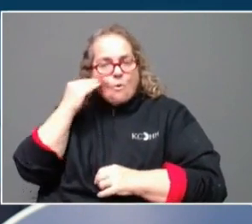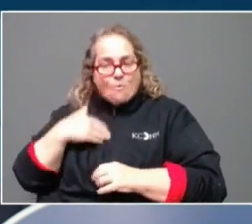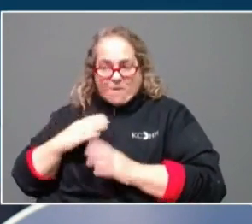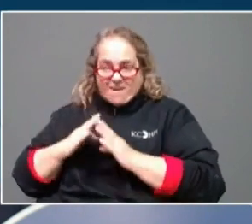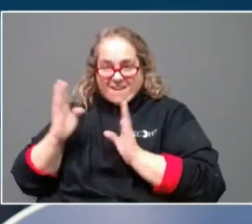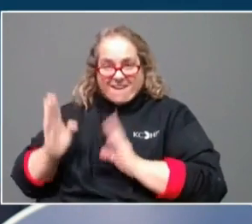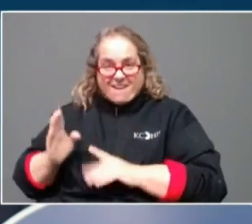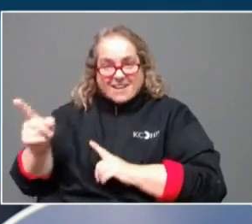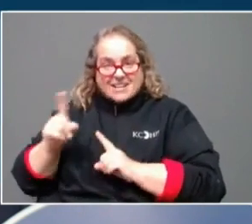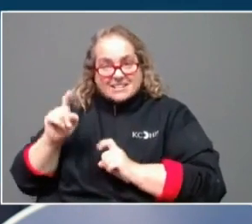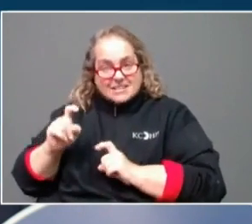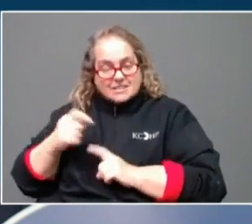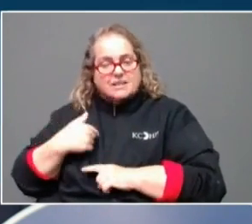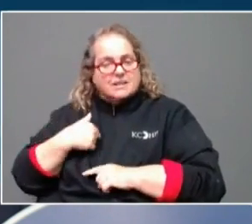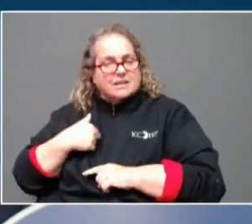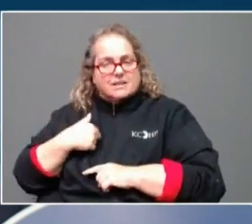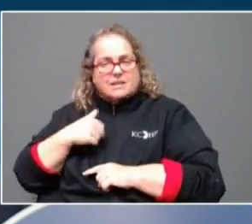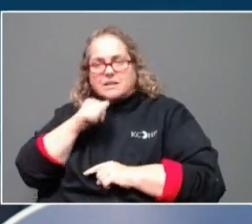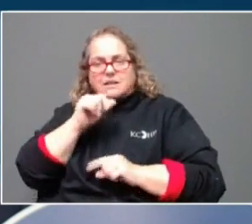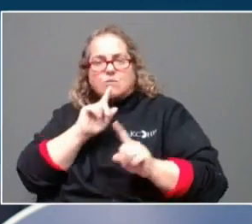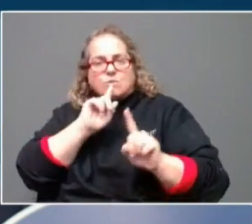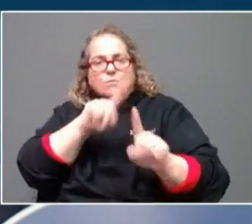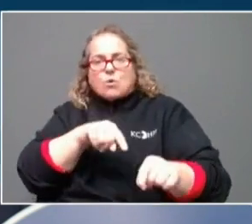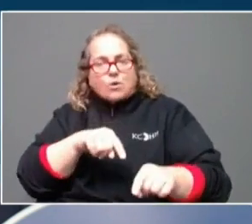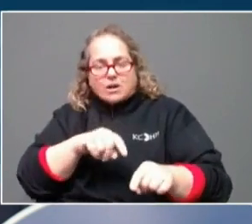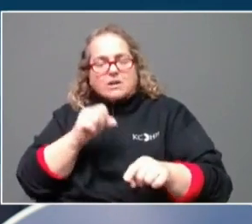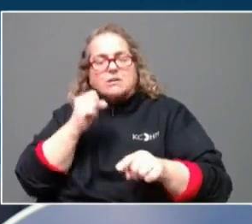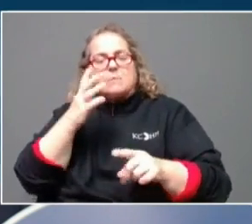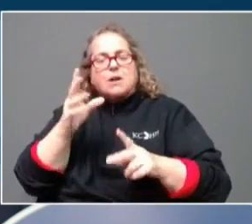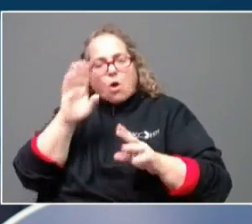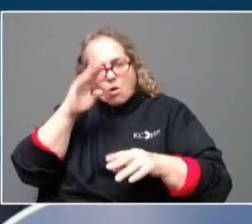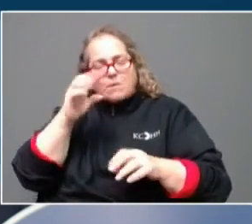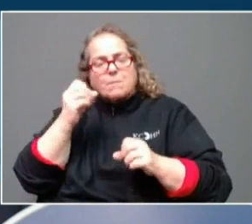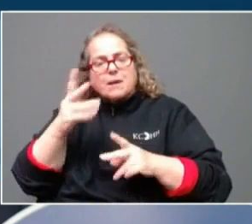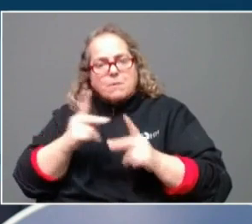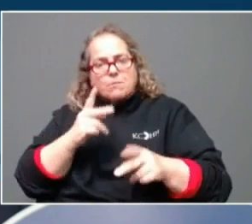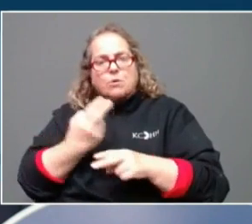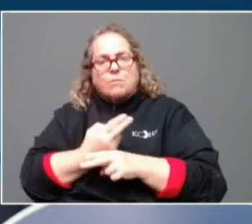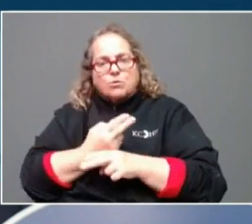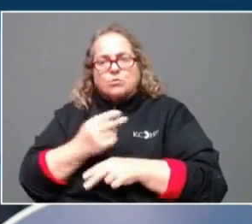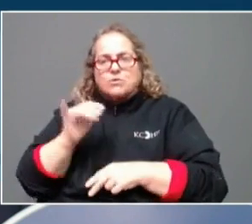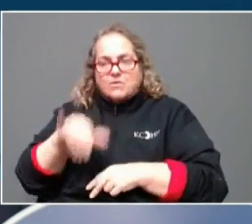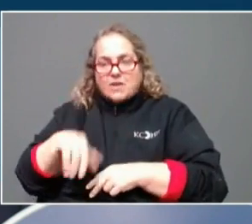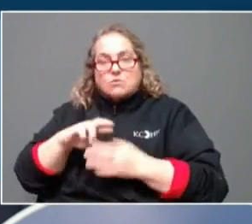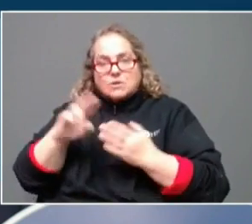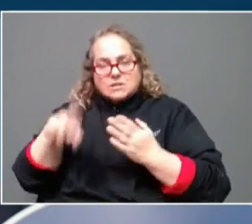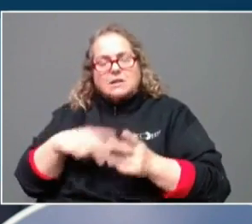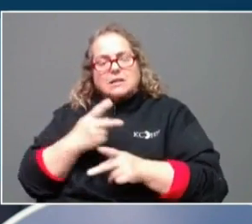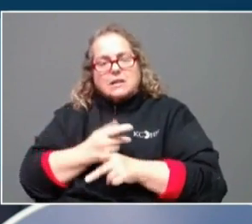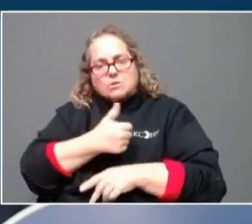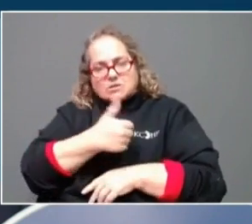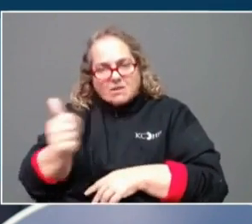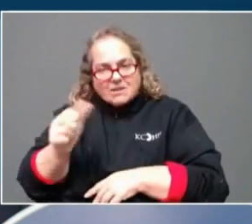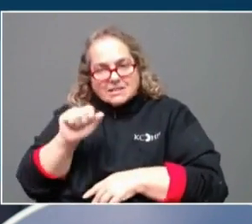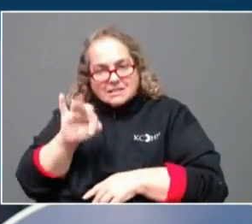people are making good use of that and acting on those results to keep themselves and others safe by isolating at home if they test positive.